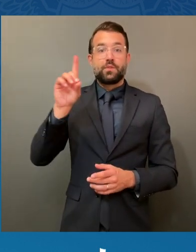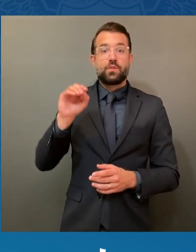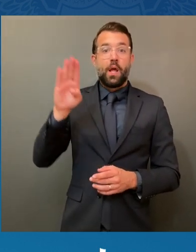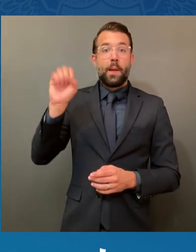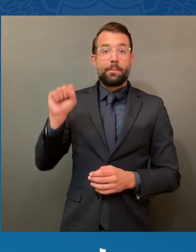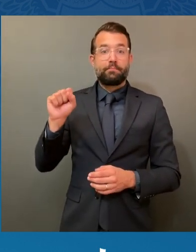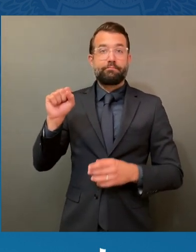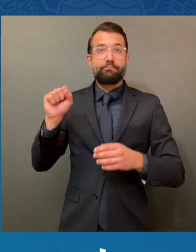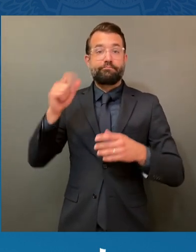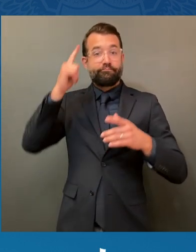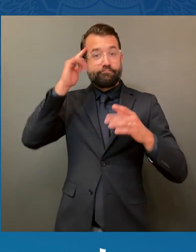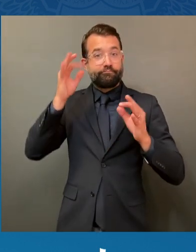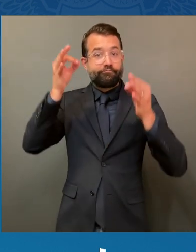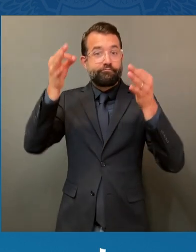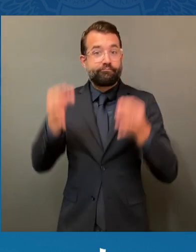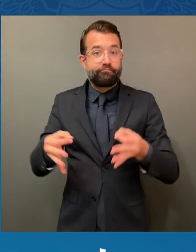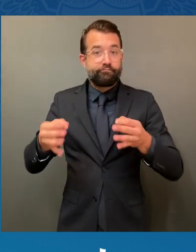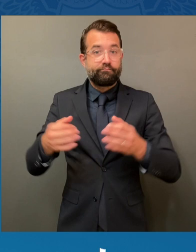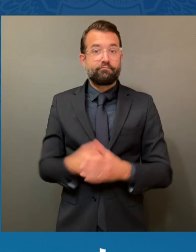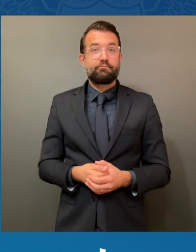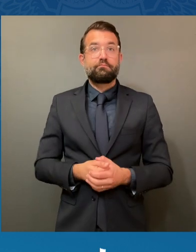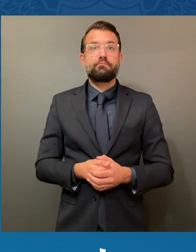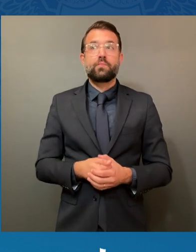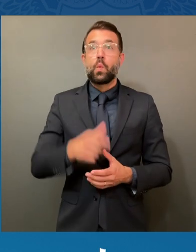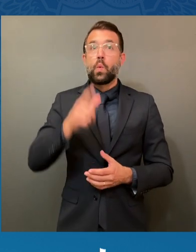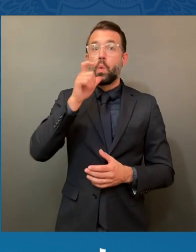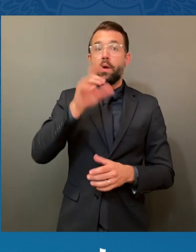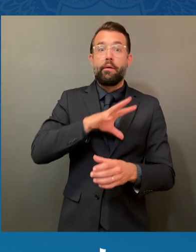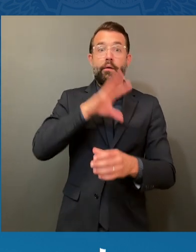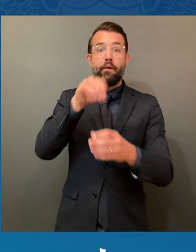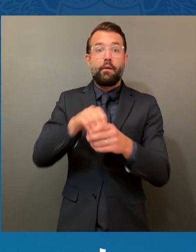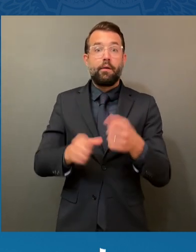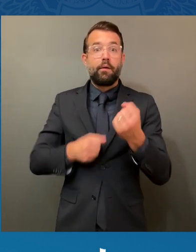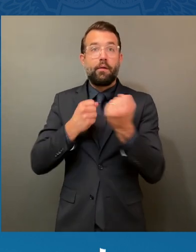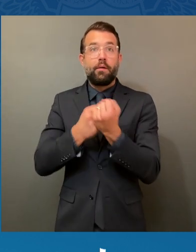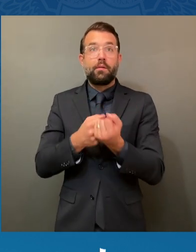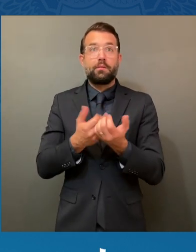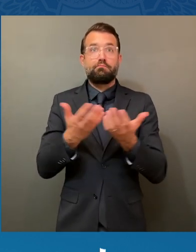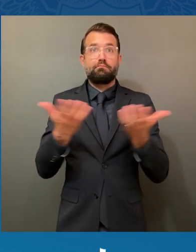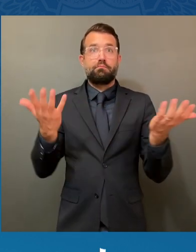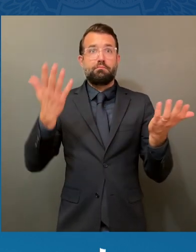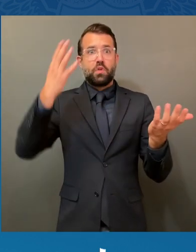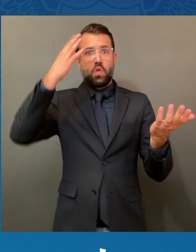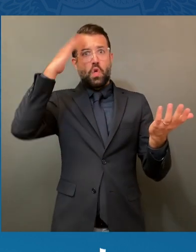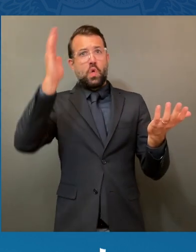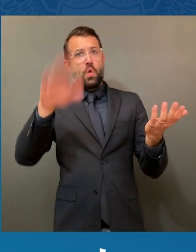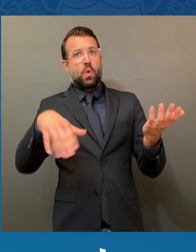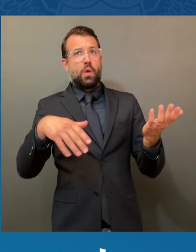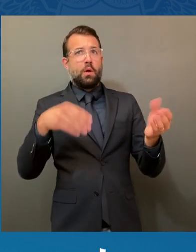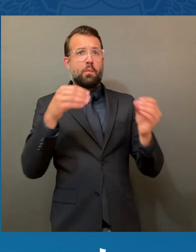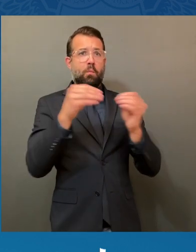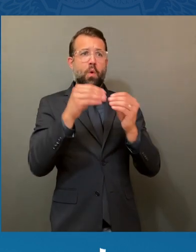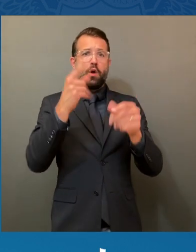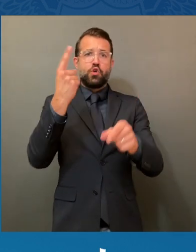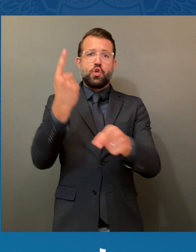who were the proponents of that decision said, "Well, you know, we think it's just more appropriate for the states to decide. Right?